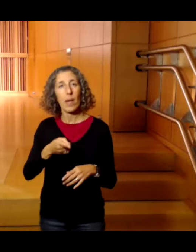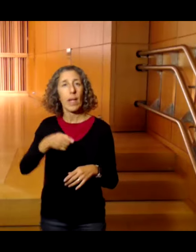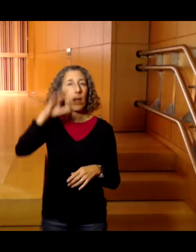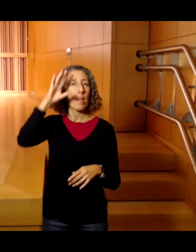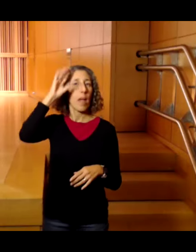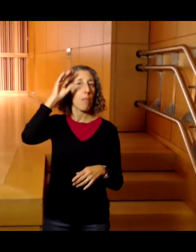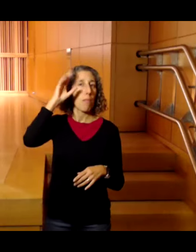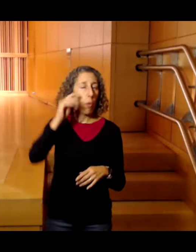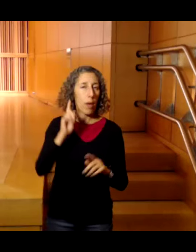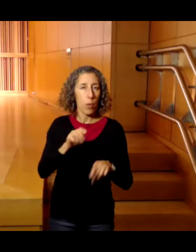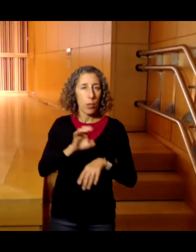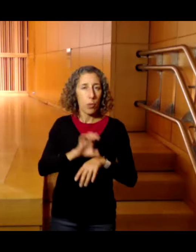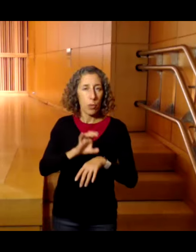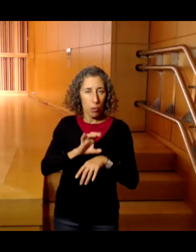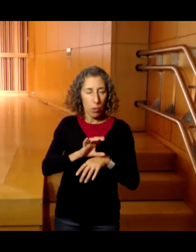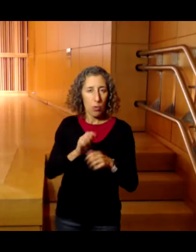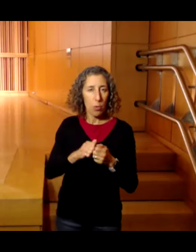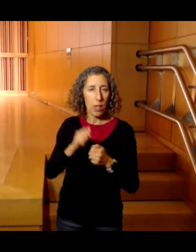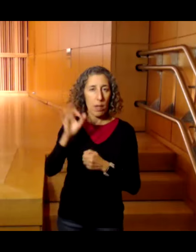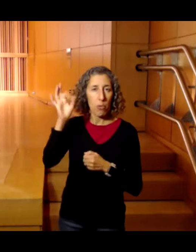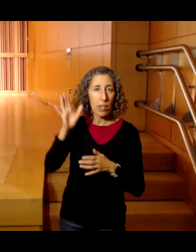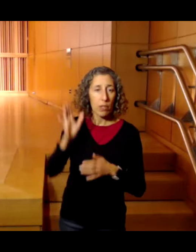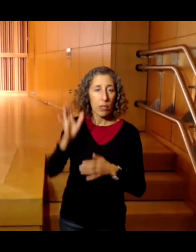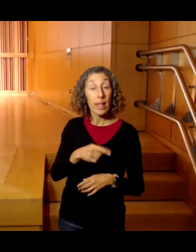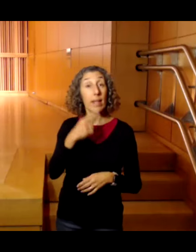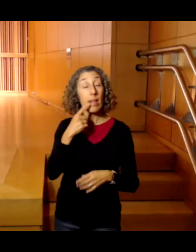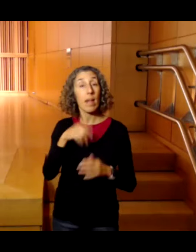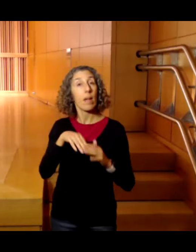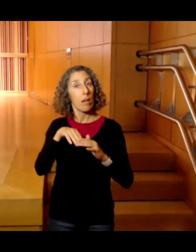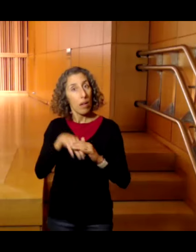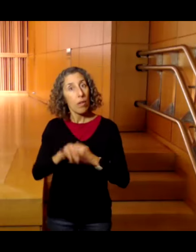One of the reasons I entered the church was because of my love for a boy whom I will call.